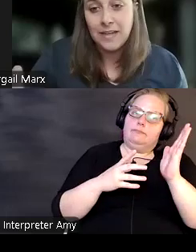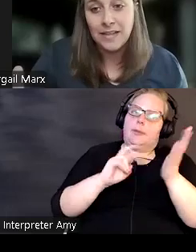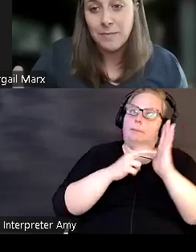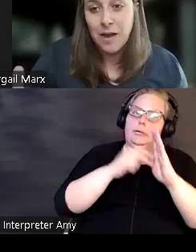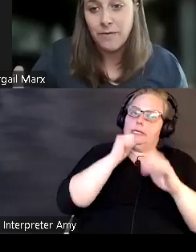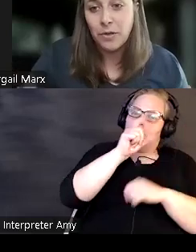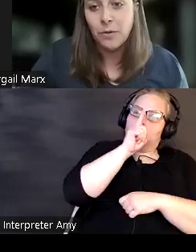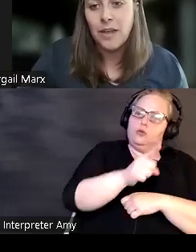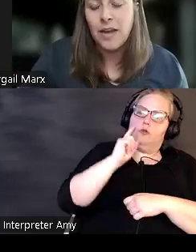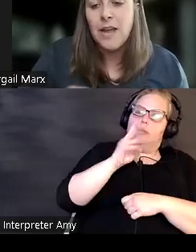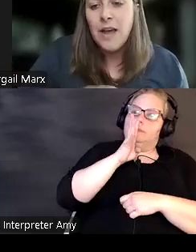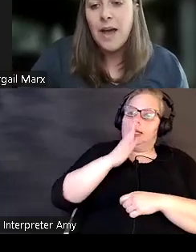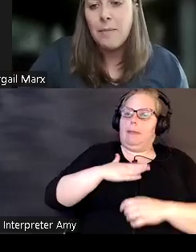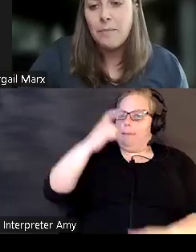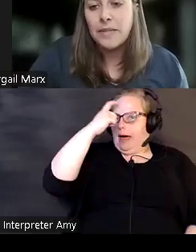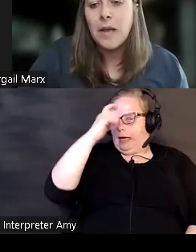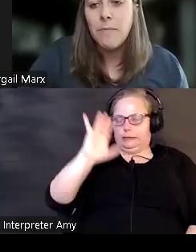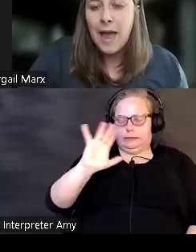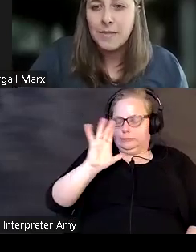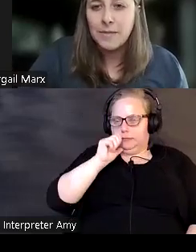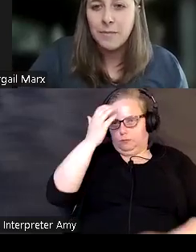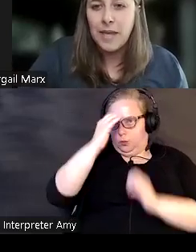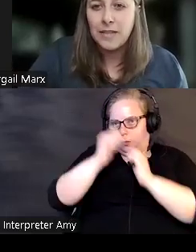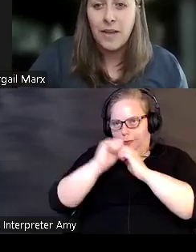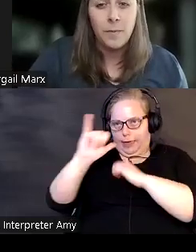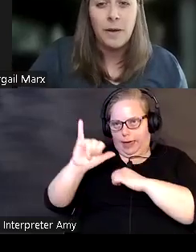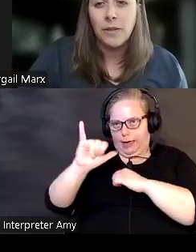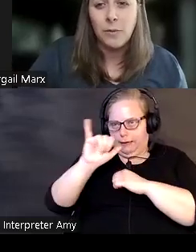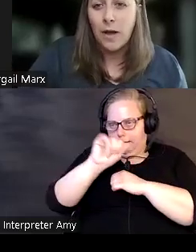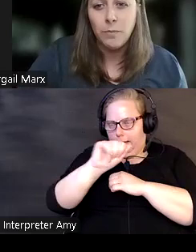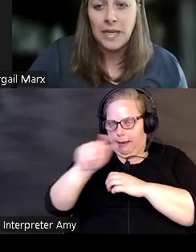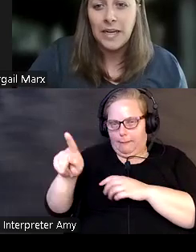my Mind because I'm not familiar with it, but some apps get developed by really well-meaning